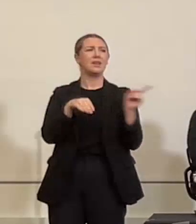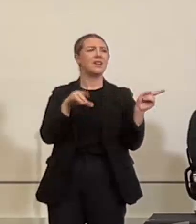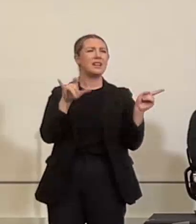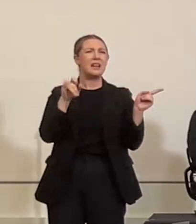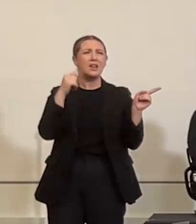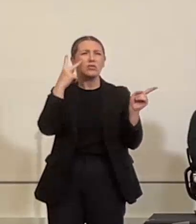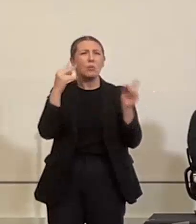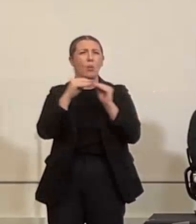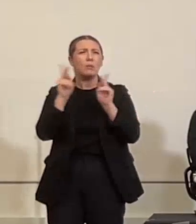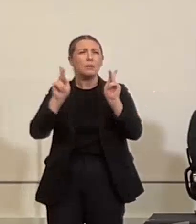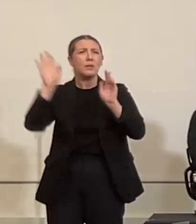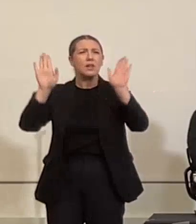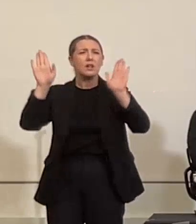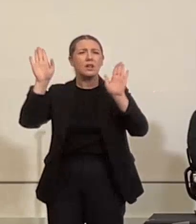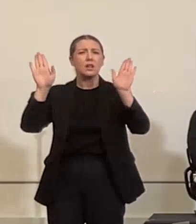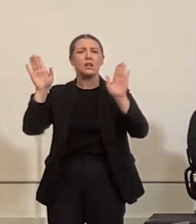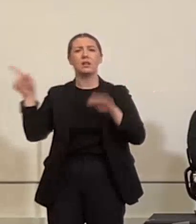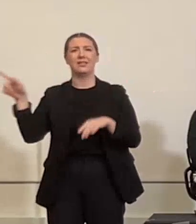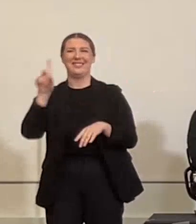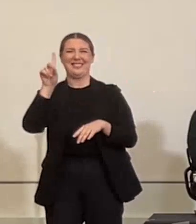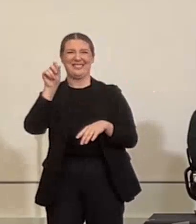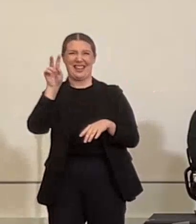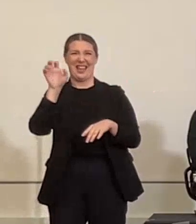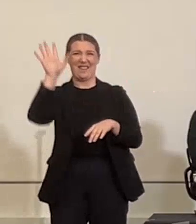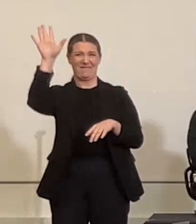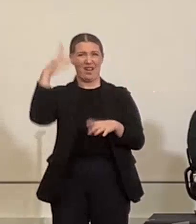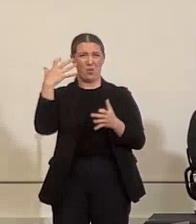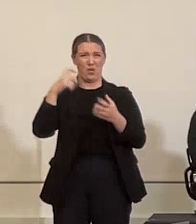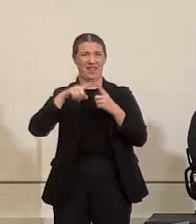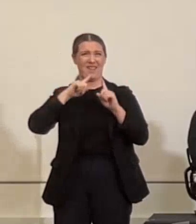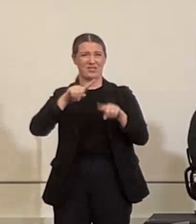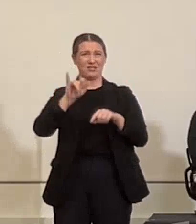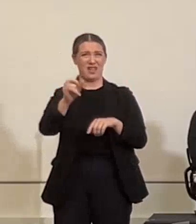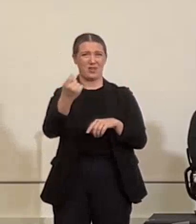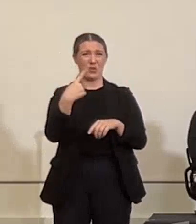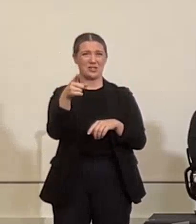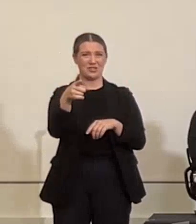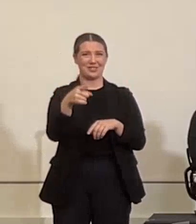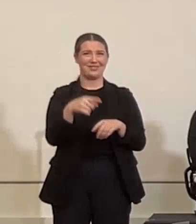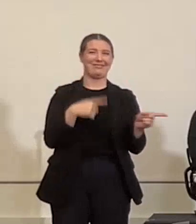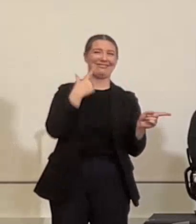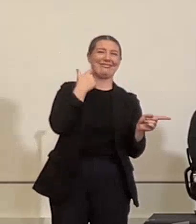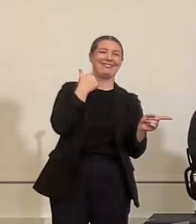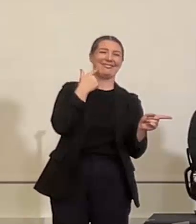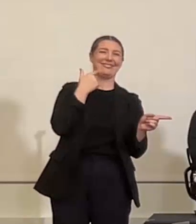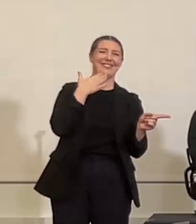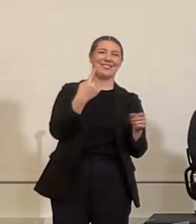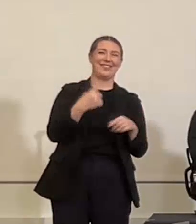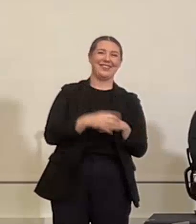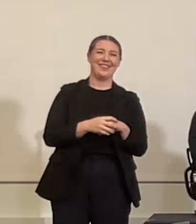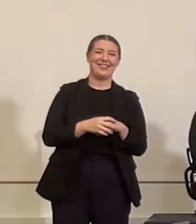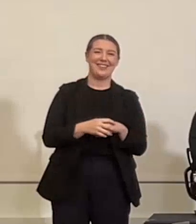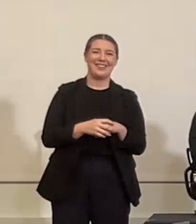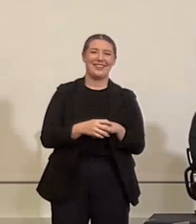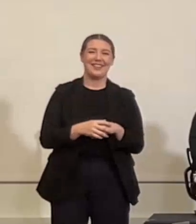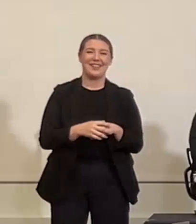Yeah, if I came now have a shot at answering that question, what happens? Good one.